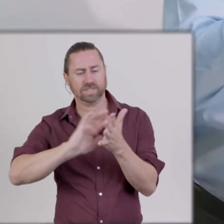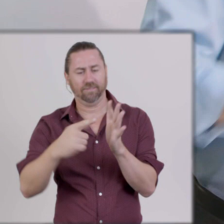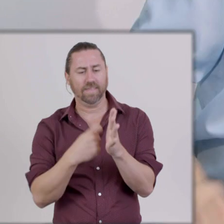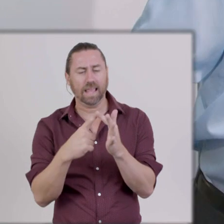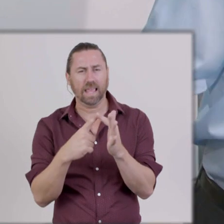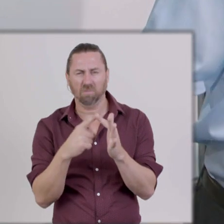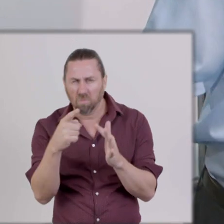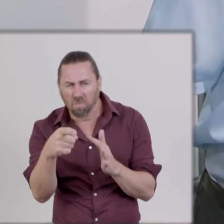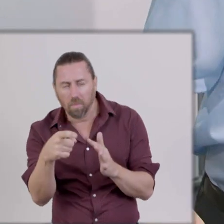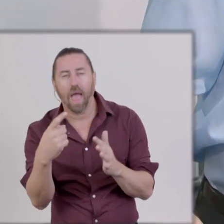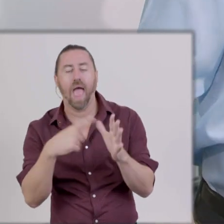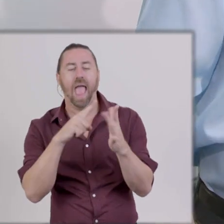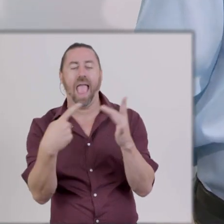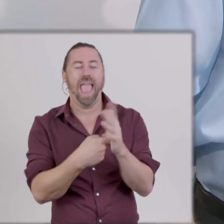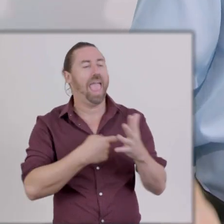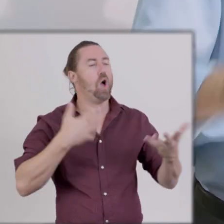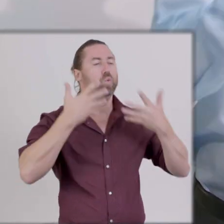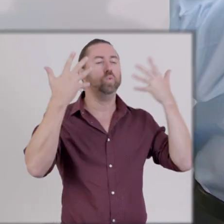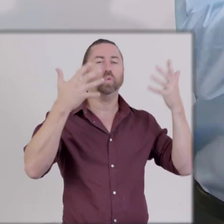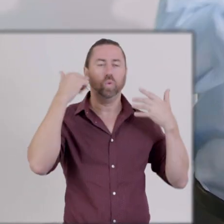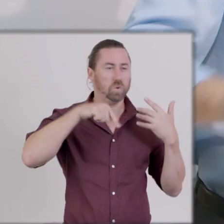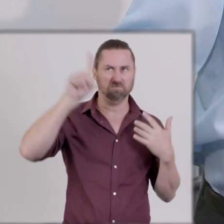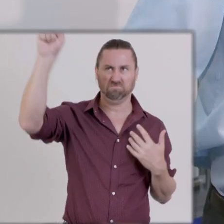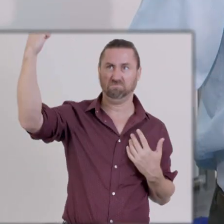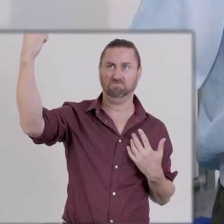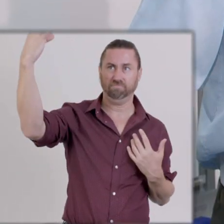Earth has an atmosphere, the air we breathe. But with no atmosphere on the moon,